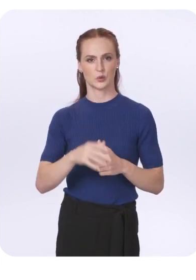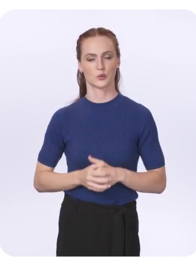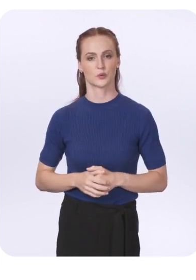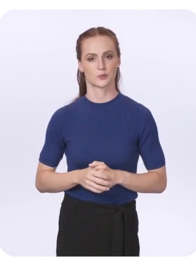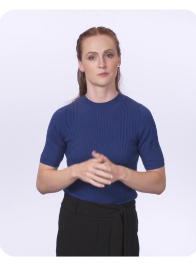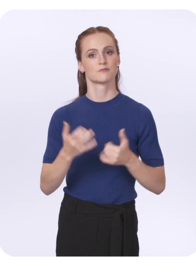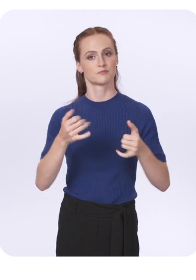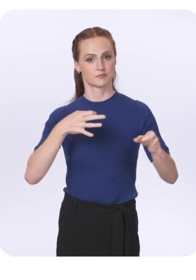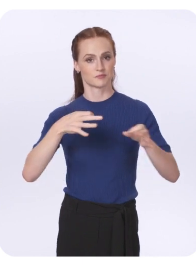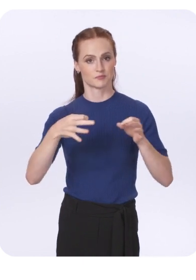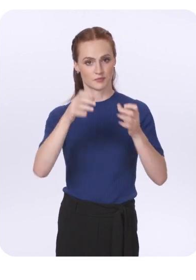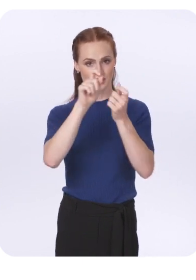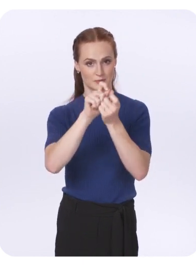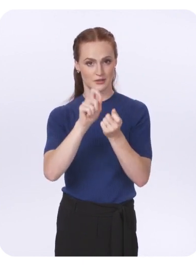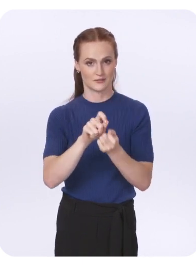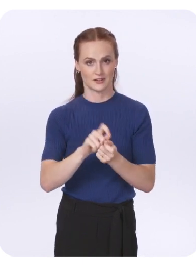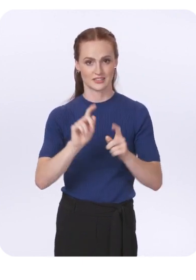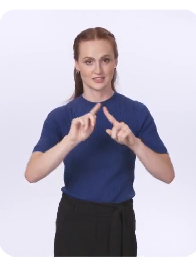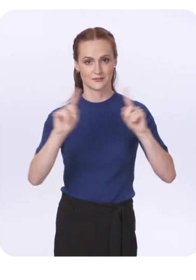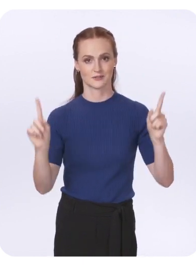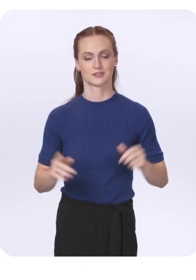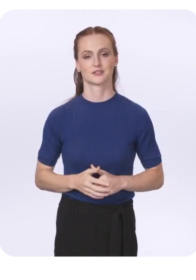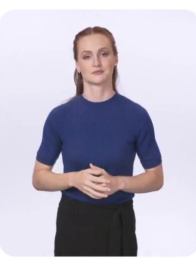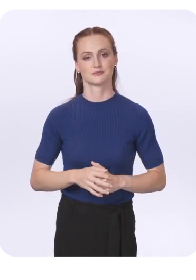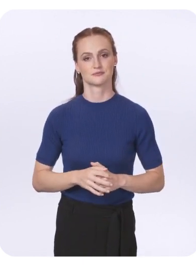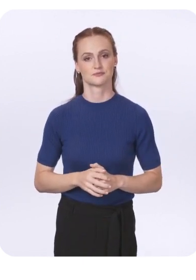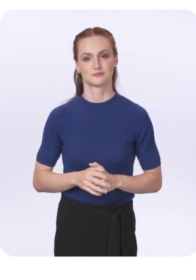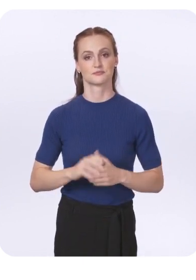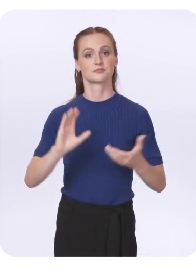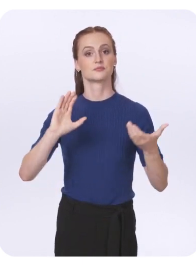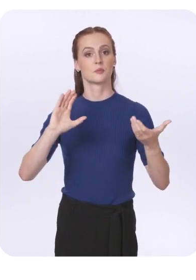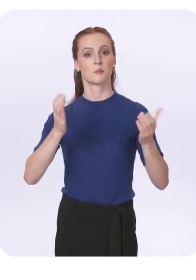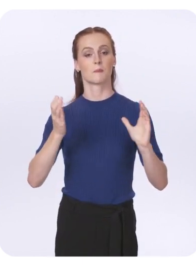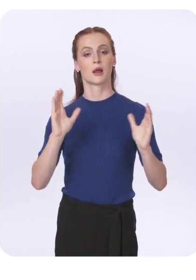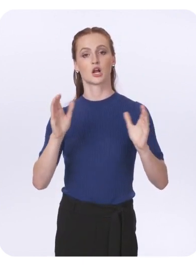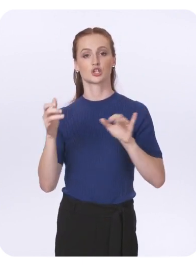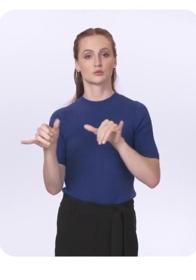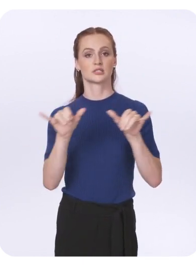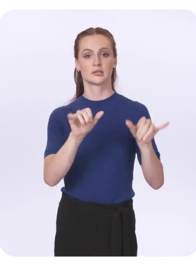Let’s go through a few specific differences. Compared to similar apps in other platforms,